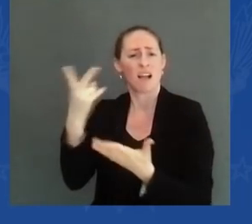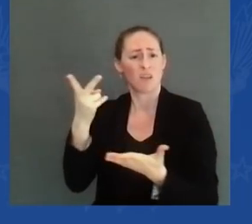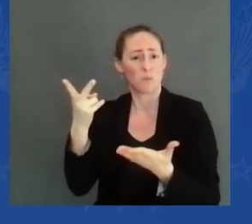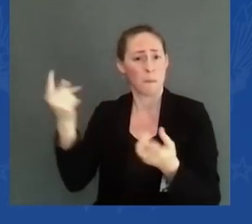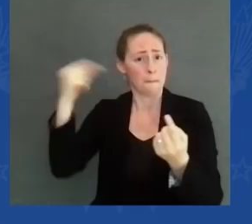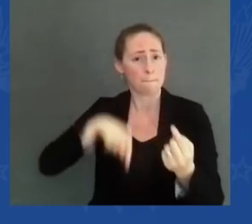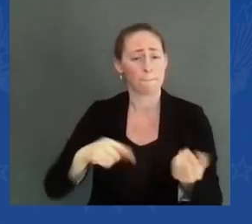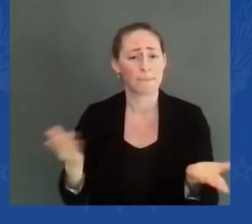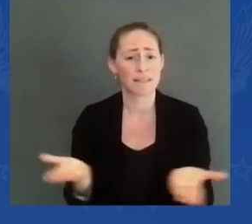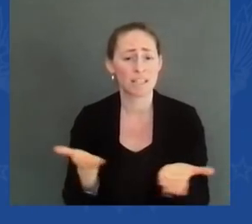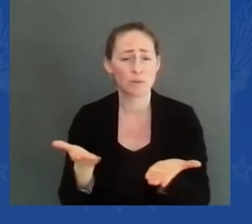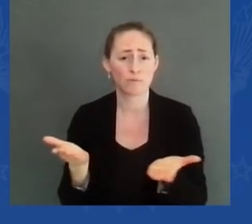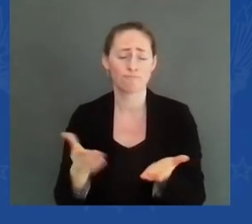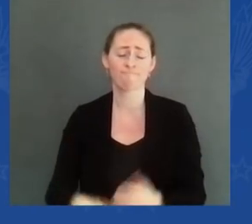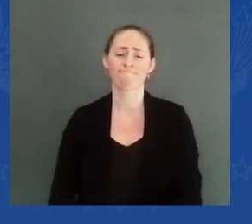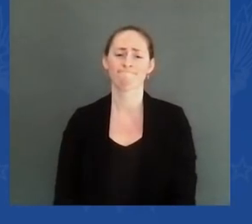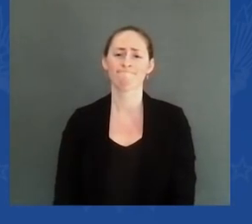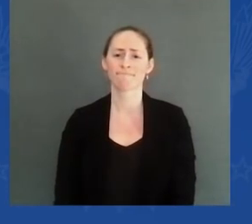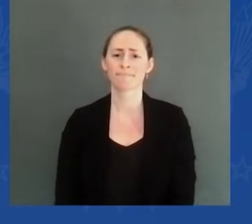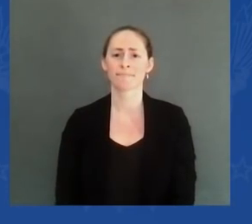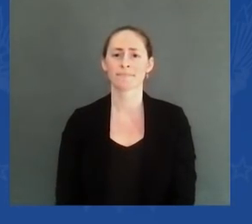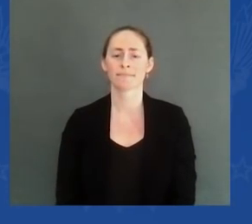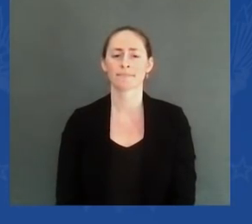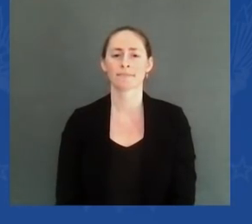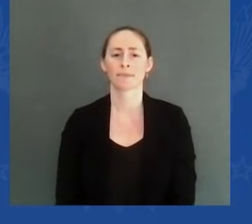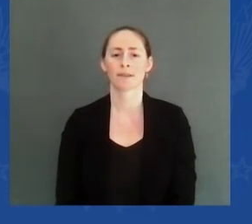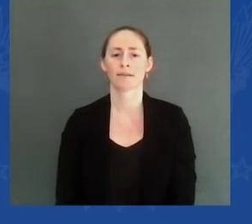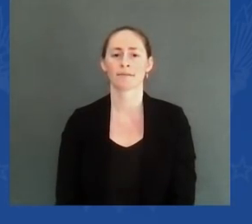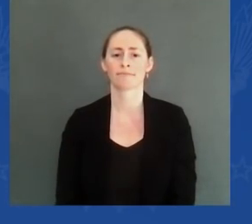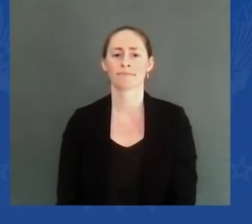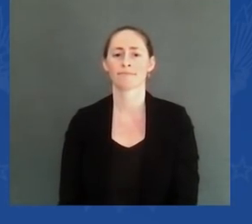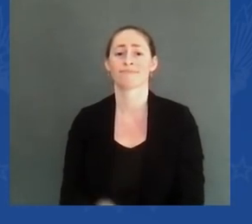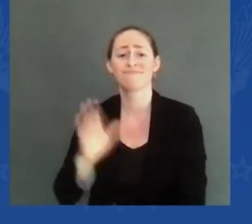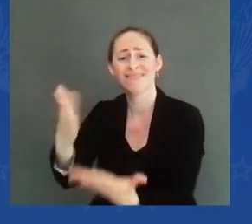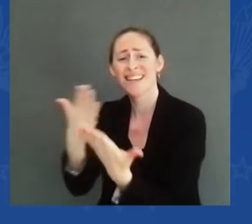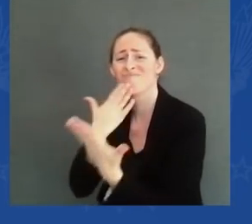Senator Gillibrand: Well, thank you, Governor Hochul, for being here for being strong in a moment of grave need.